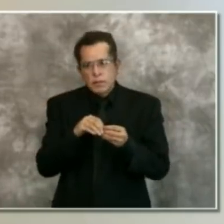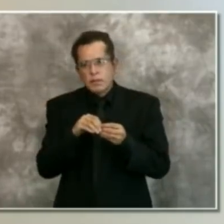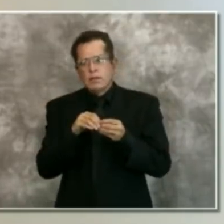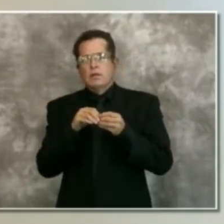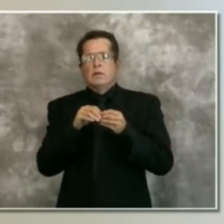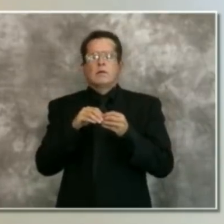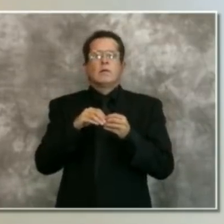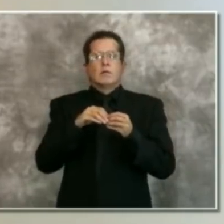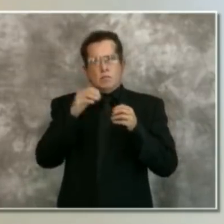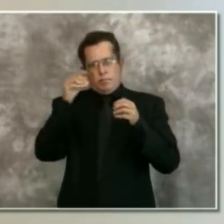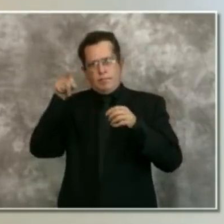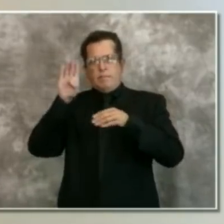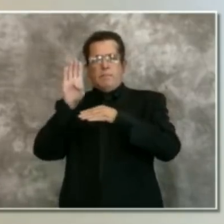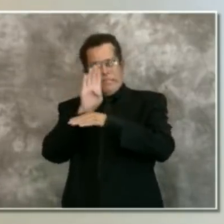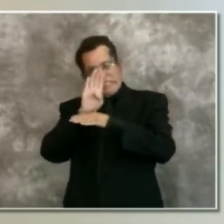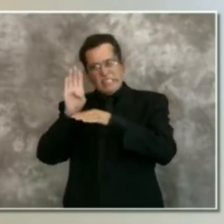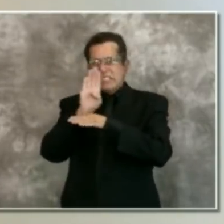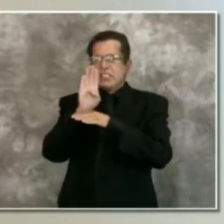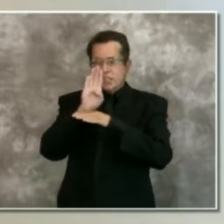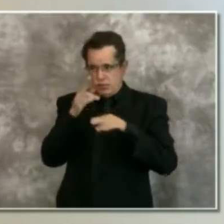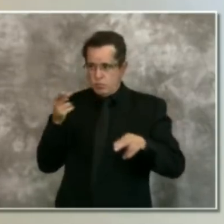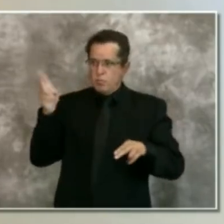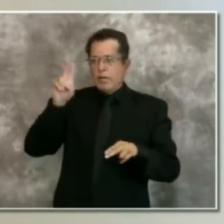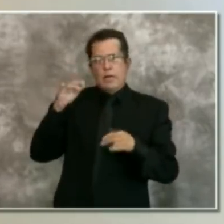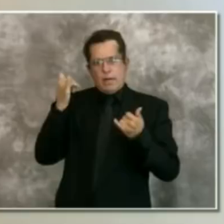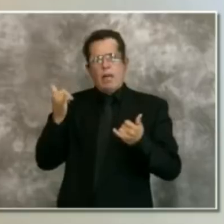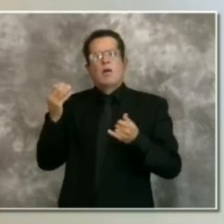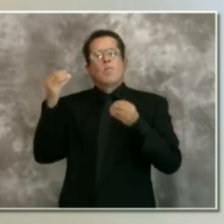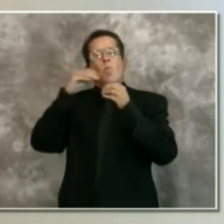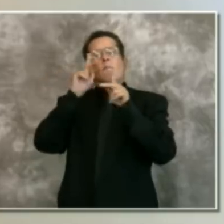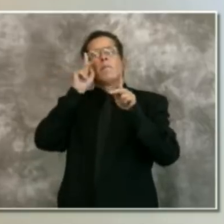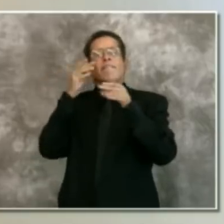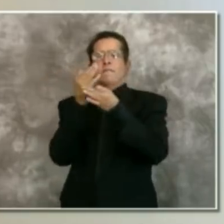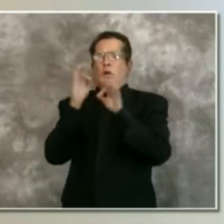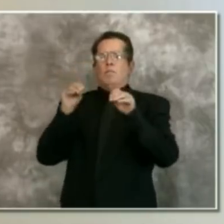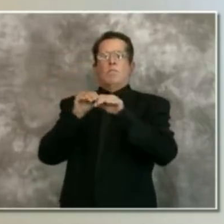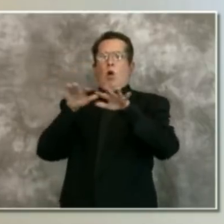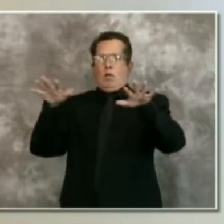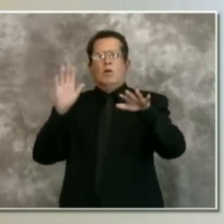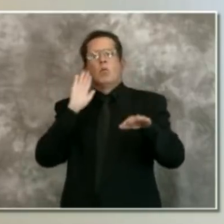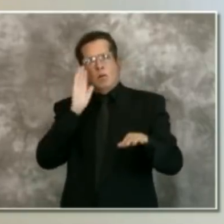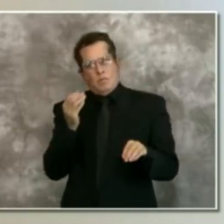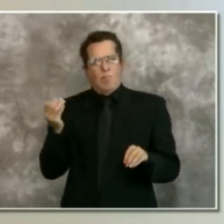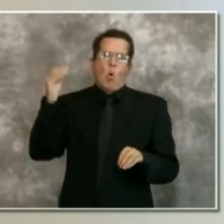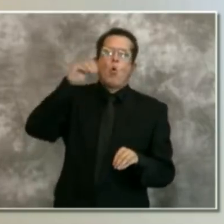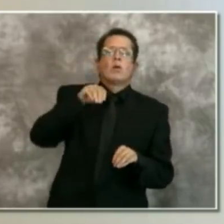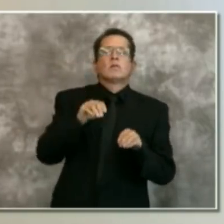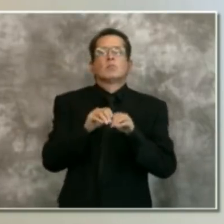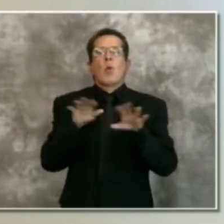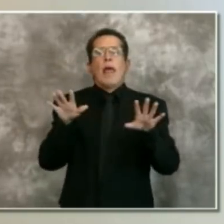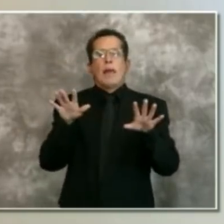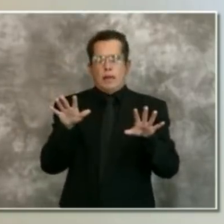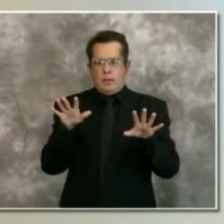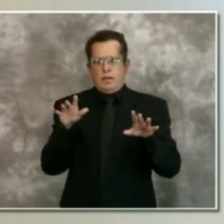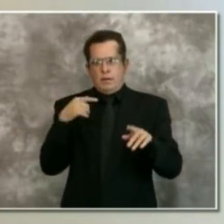REOPENING, WE ACKNOWLEDGE THAT WITH THE INCREASE. PRESIDENT